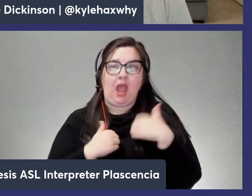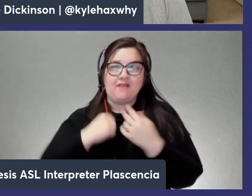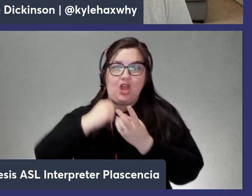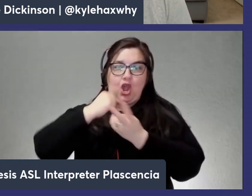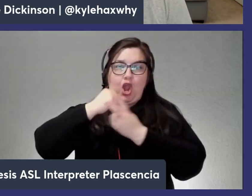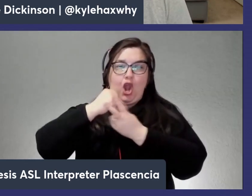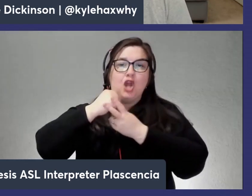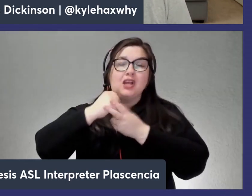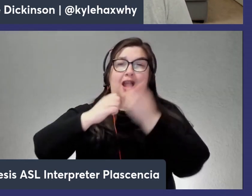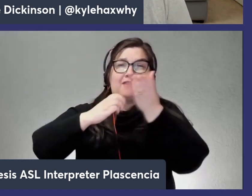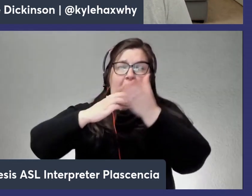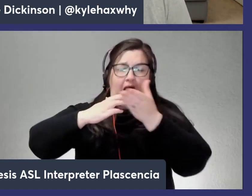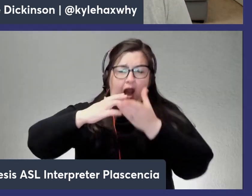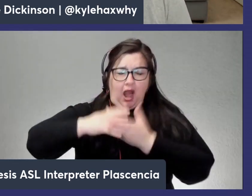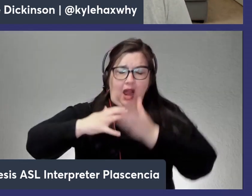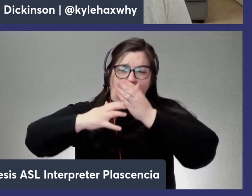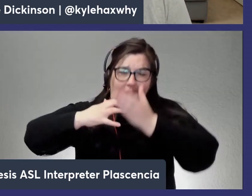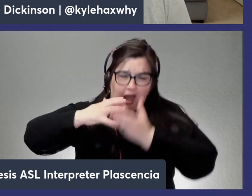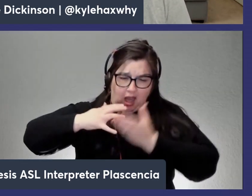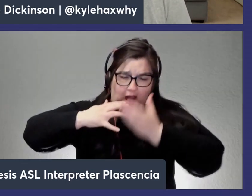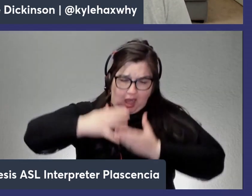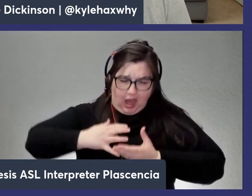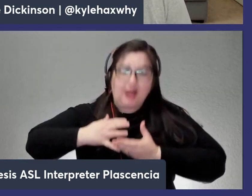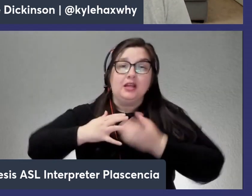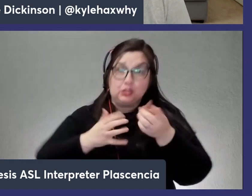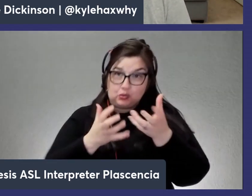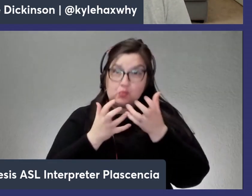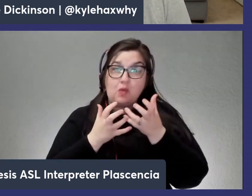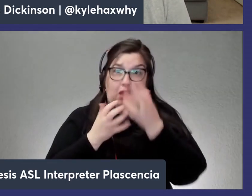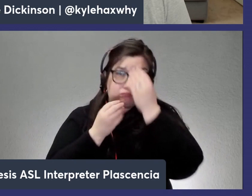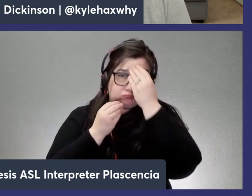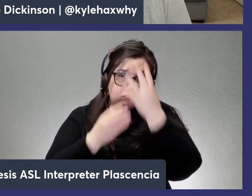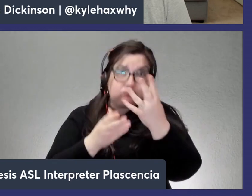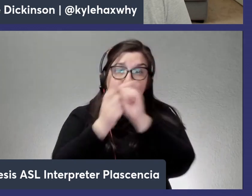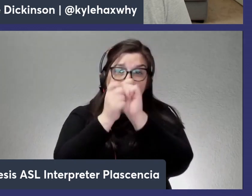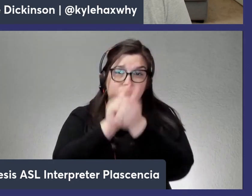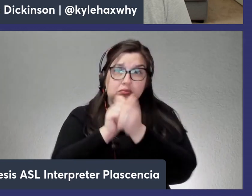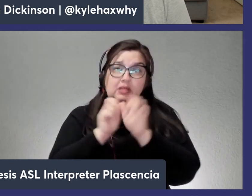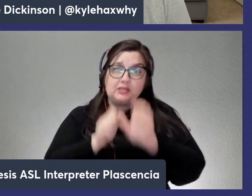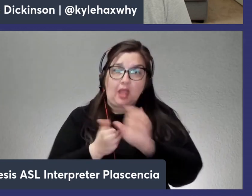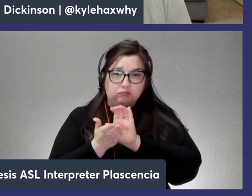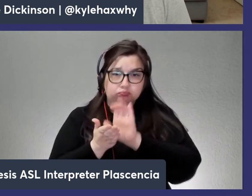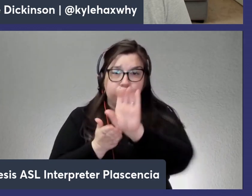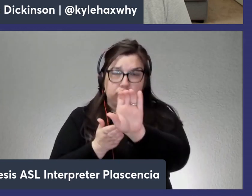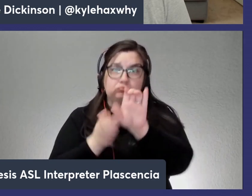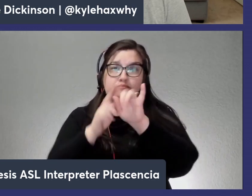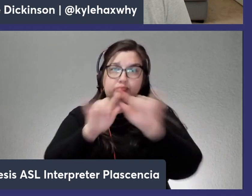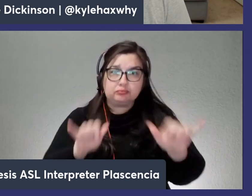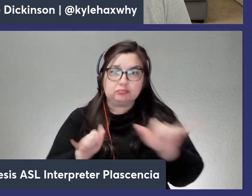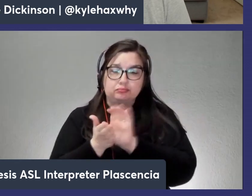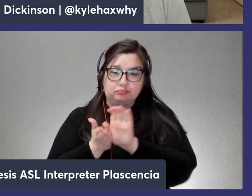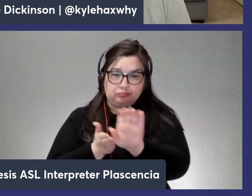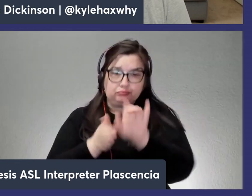and files of information that you wanna translate in a batch in asynchronous batch mode, you can do that today.